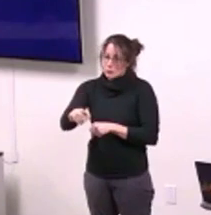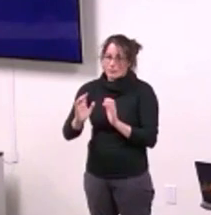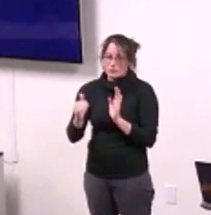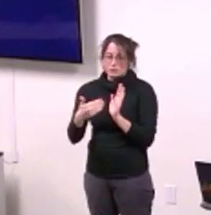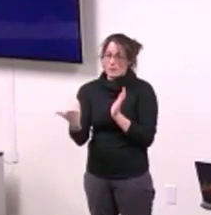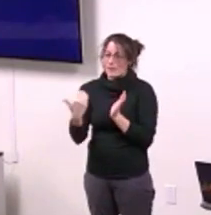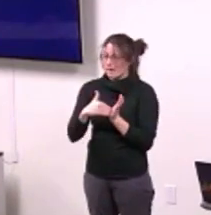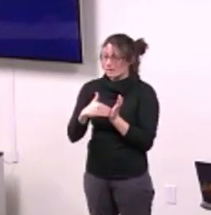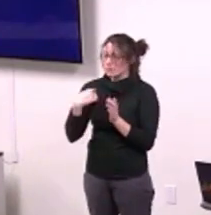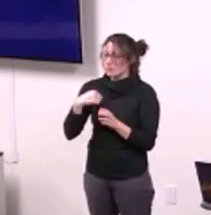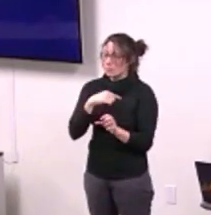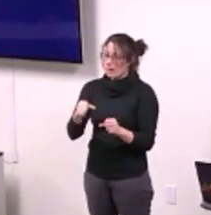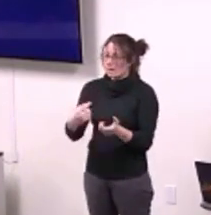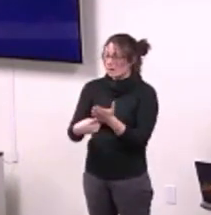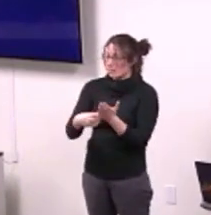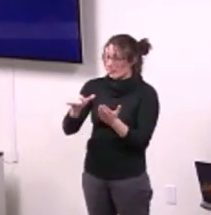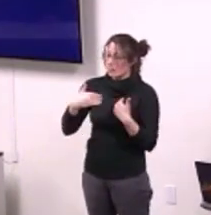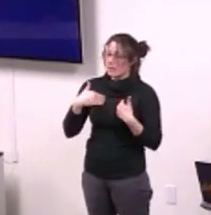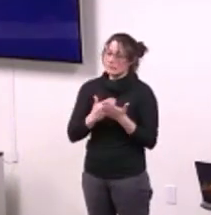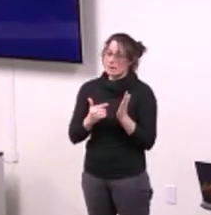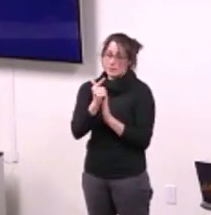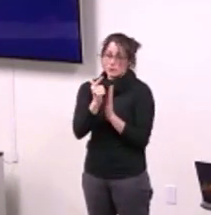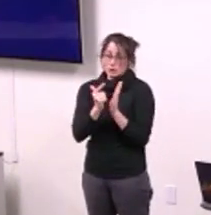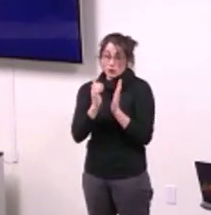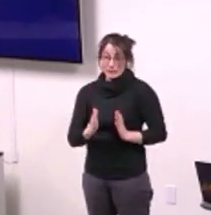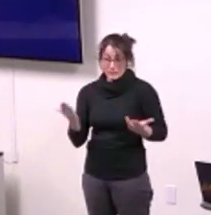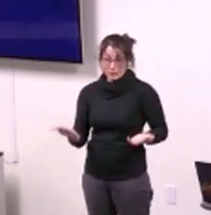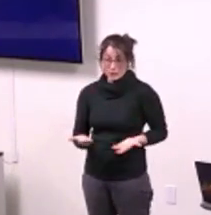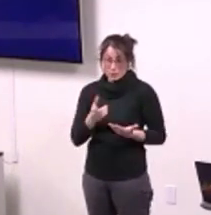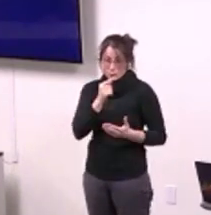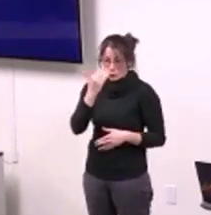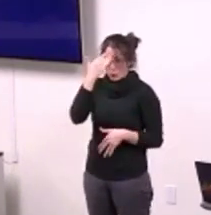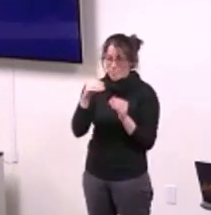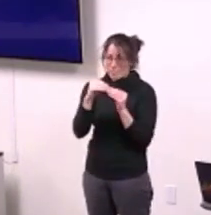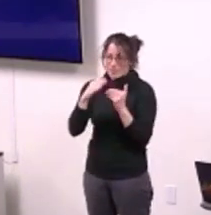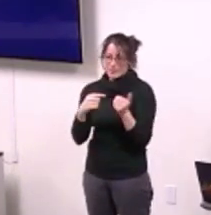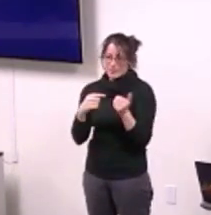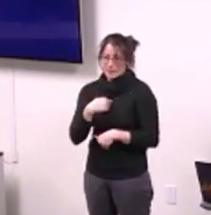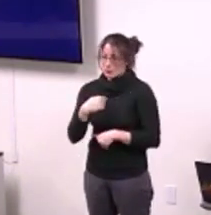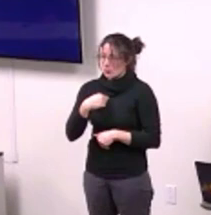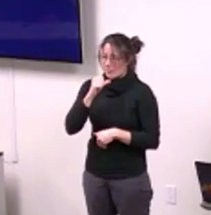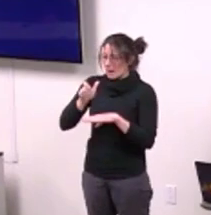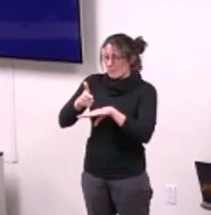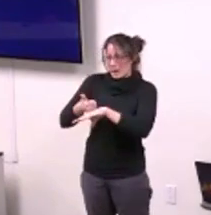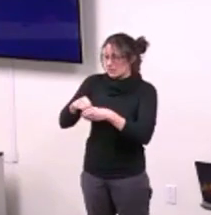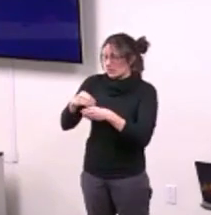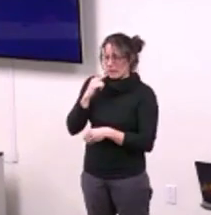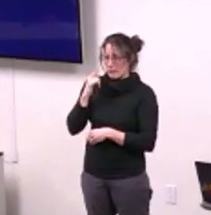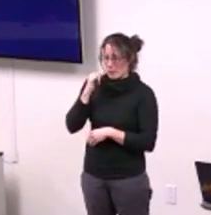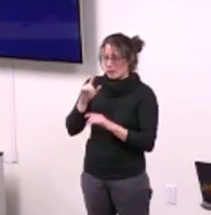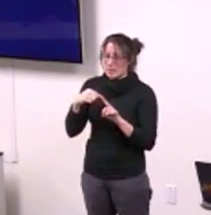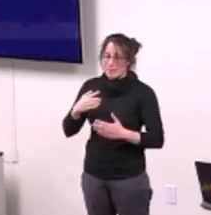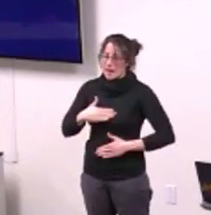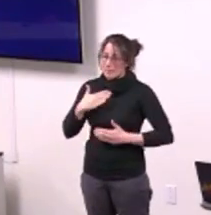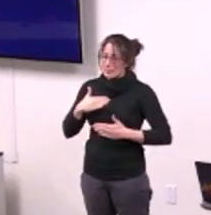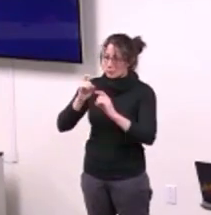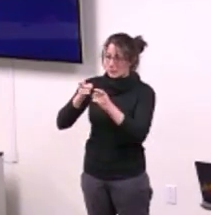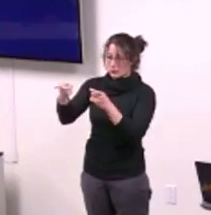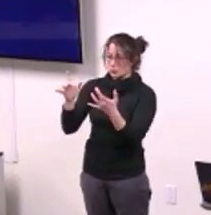And there's some attorneys in this room who you can talk to. Who would know better than me because I'm not based in California. But I'm happy to give you the contact information